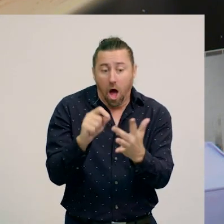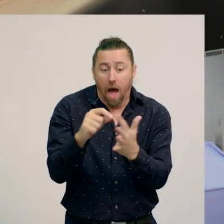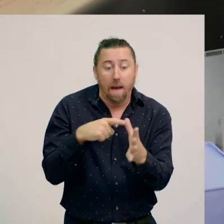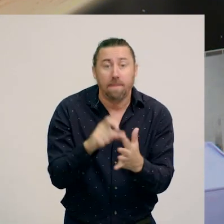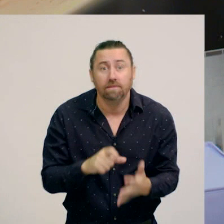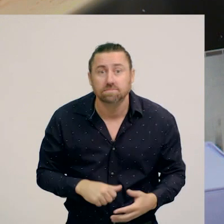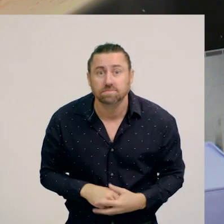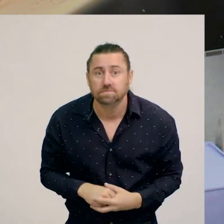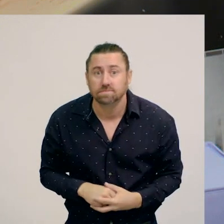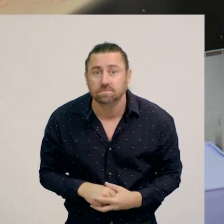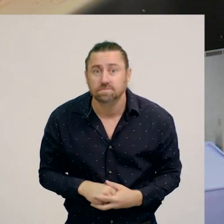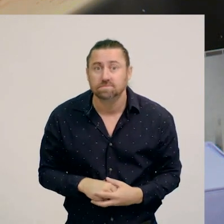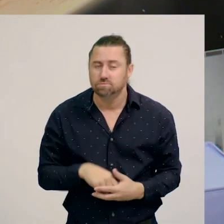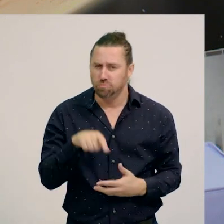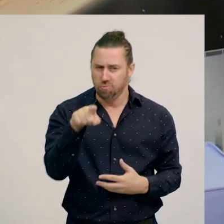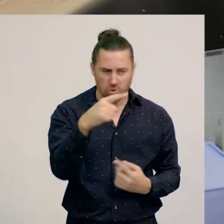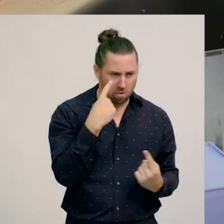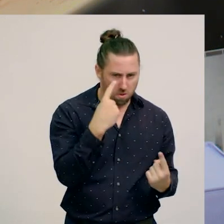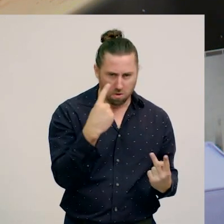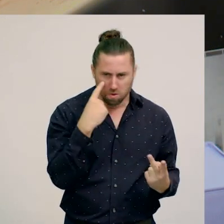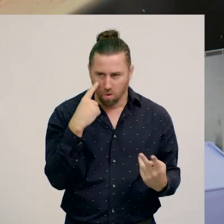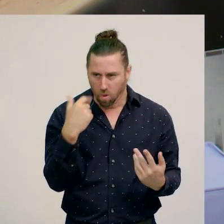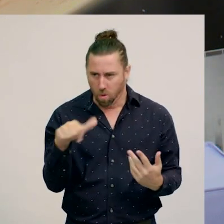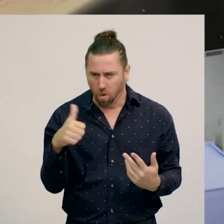Come up with some ways that you can save electricity.